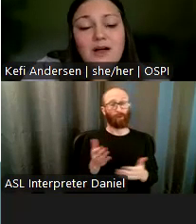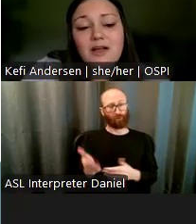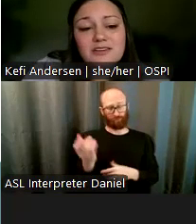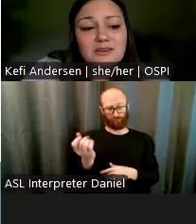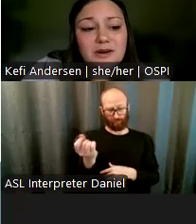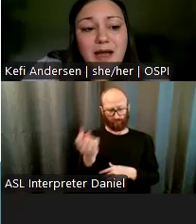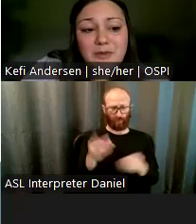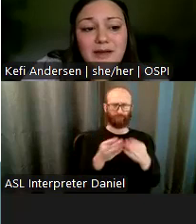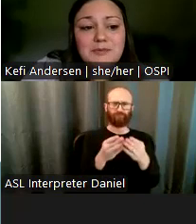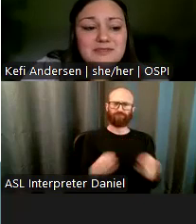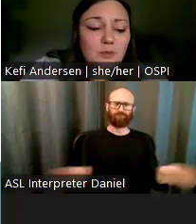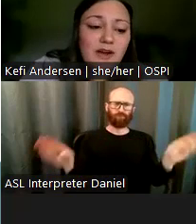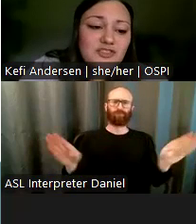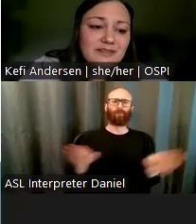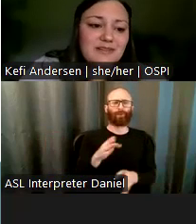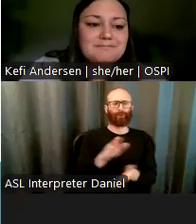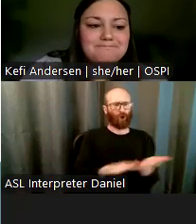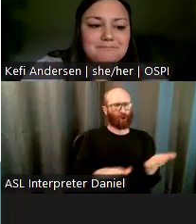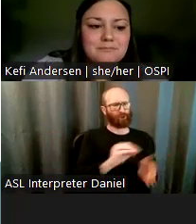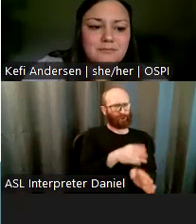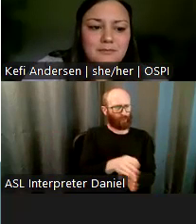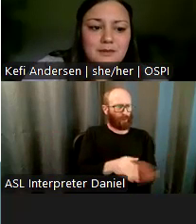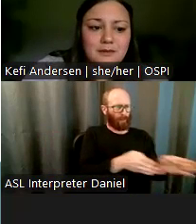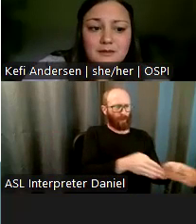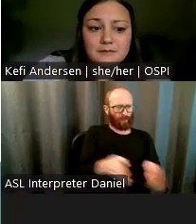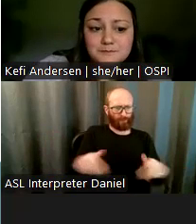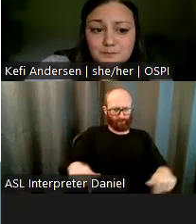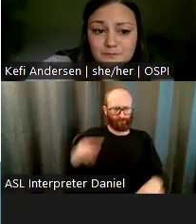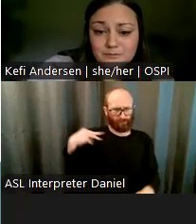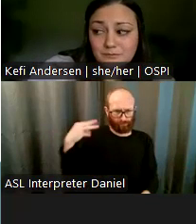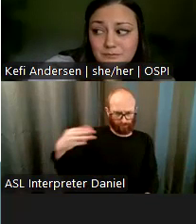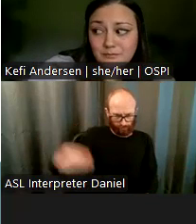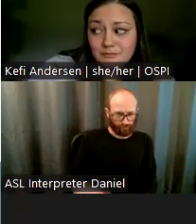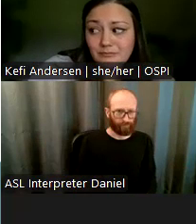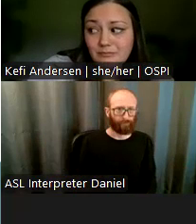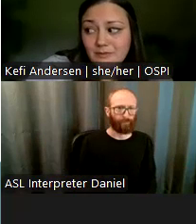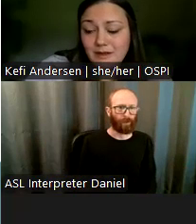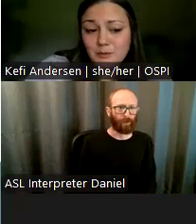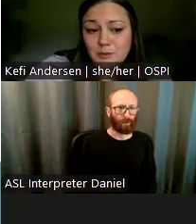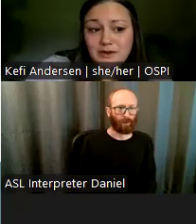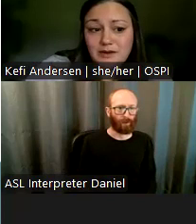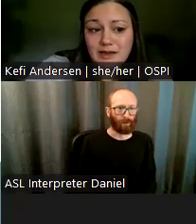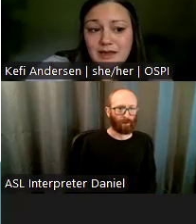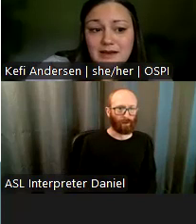of College and Career pathway options in Washington and we want you to get